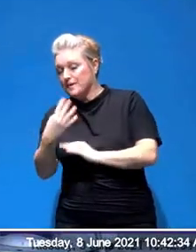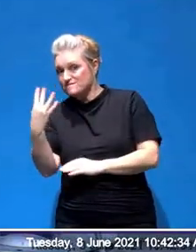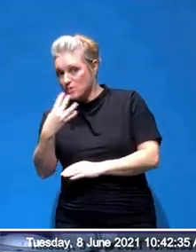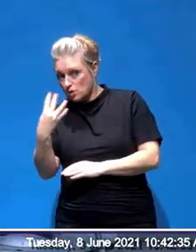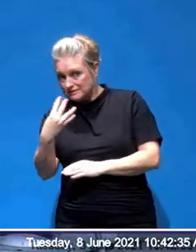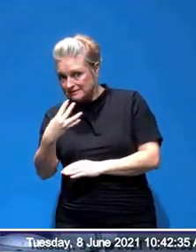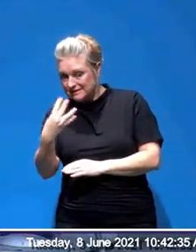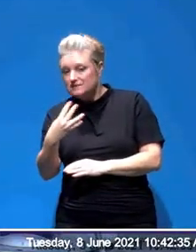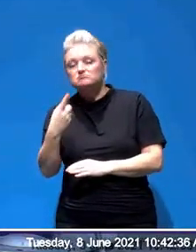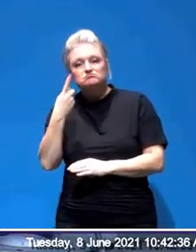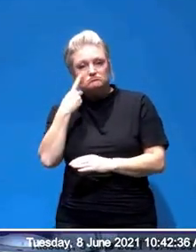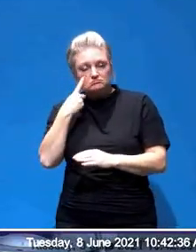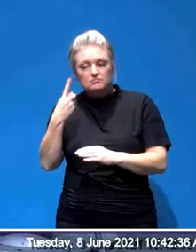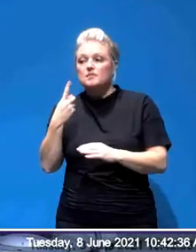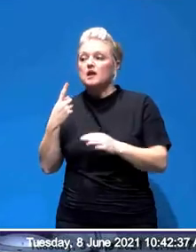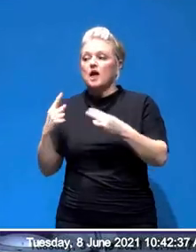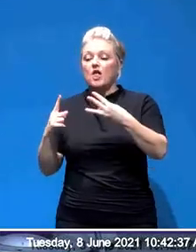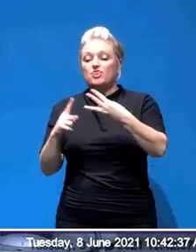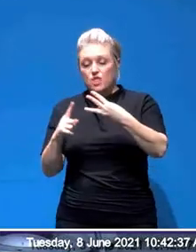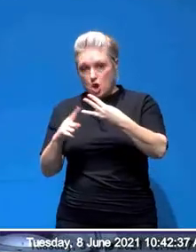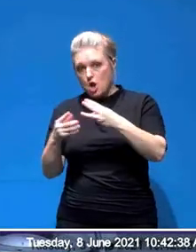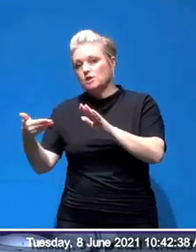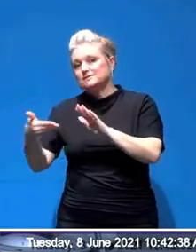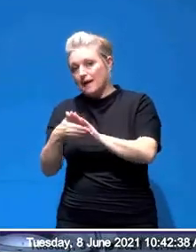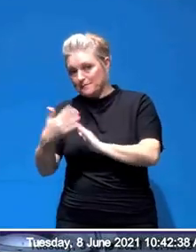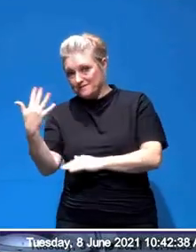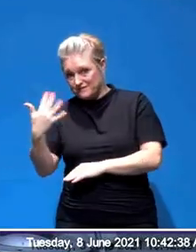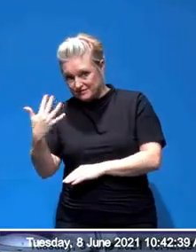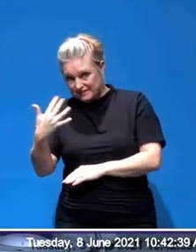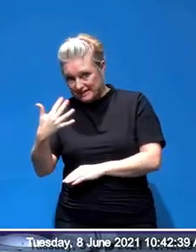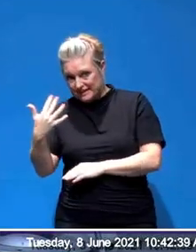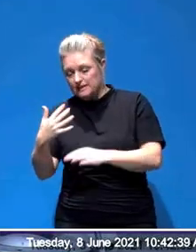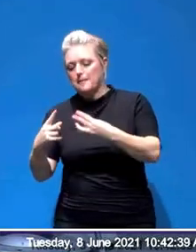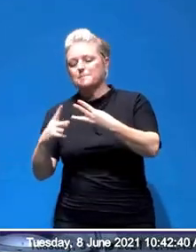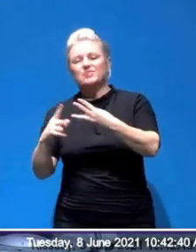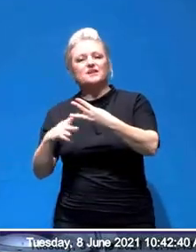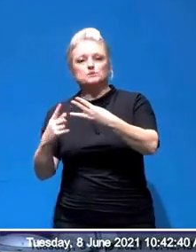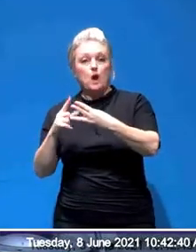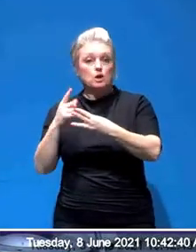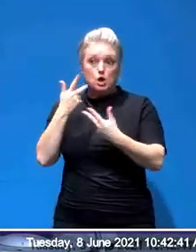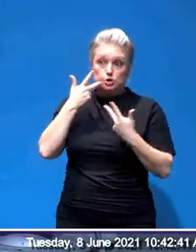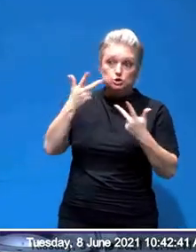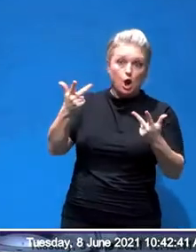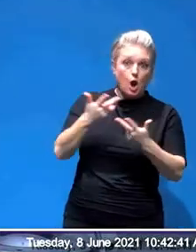You have an additional photo at tab, but the one at tab 15 will not appear on the screen.